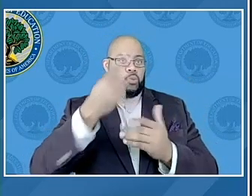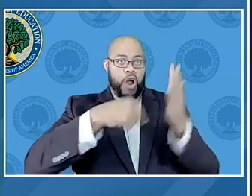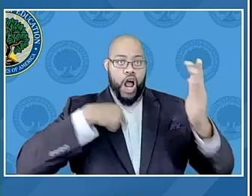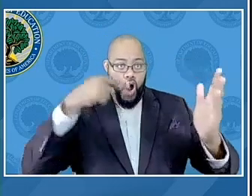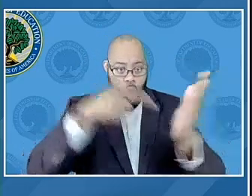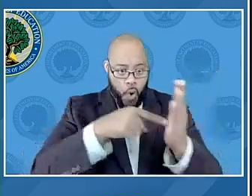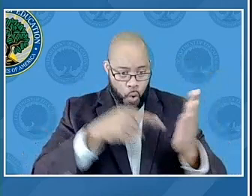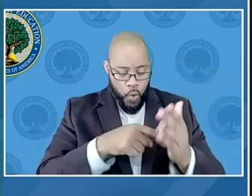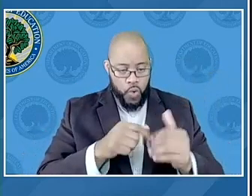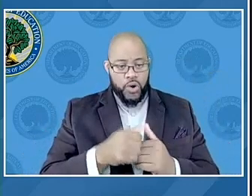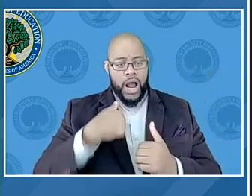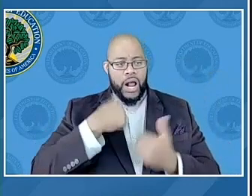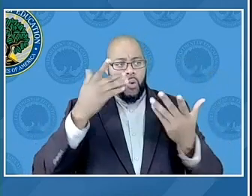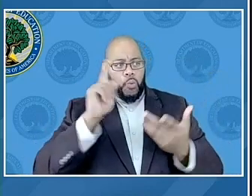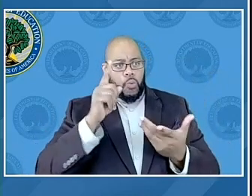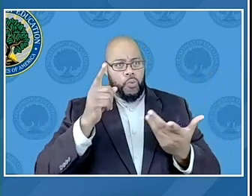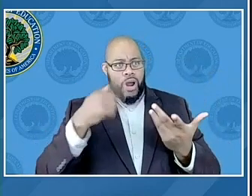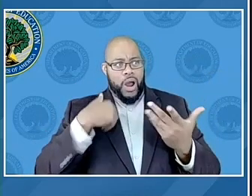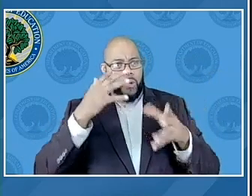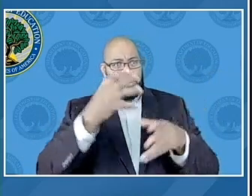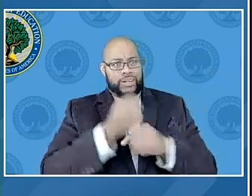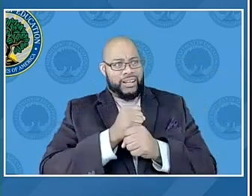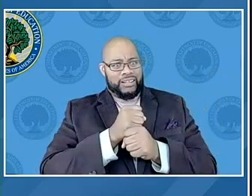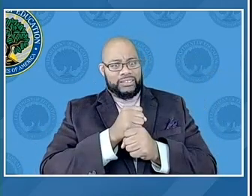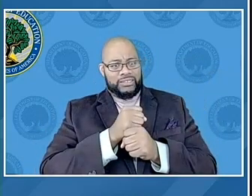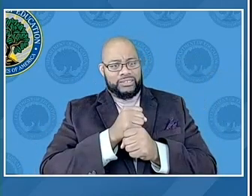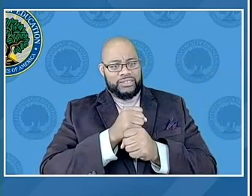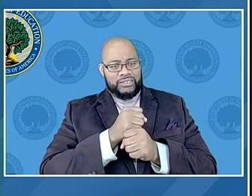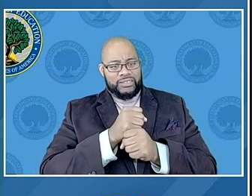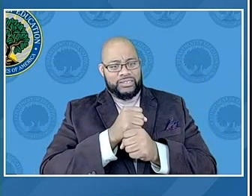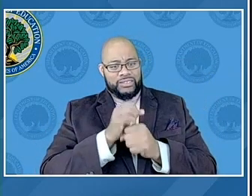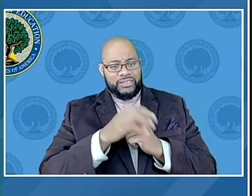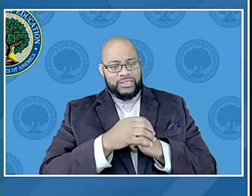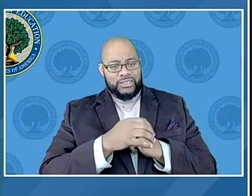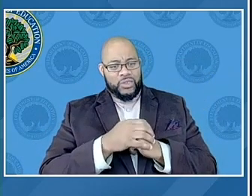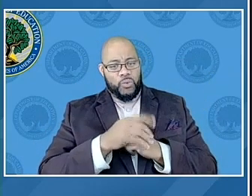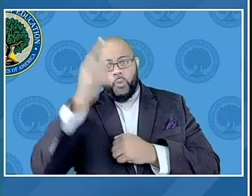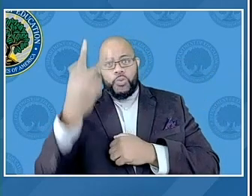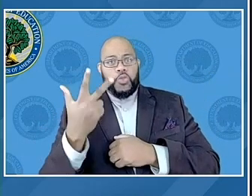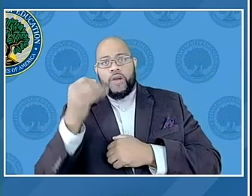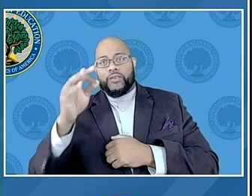I don't know where on earth I'm going to come up with a third of $200,000 to pay a